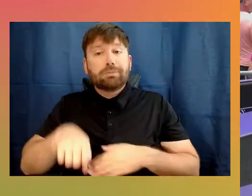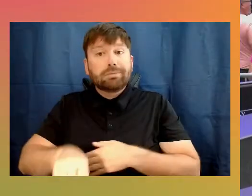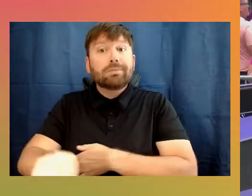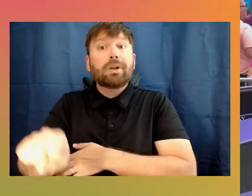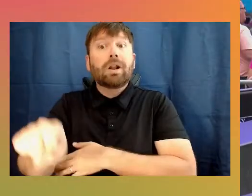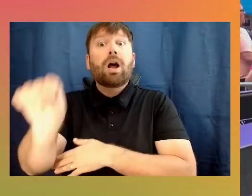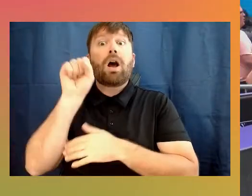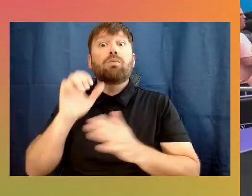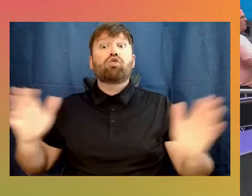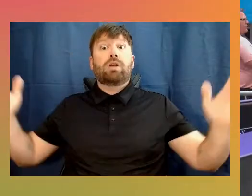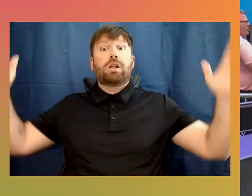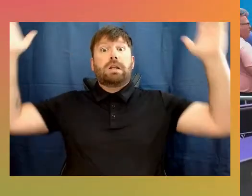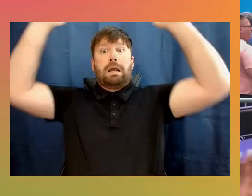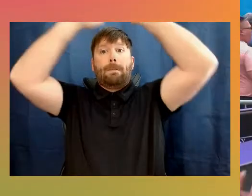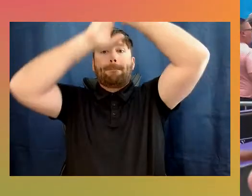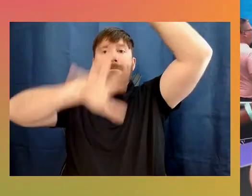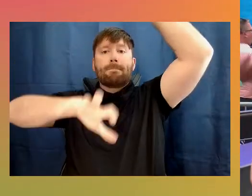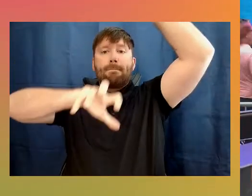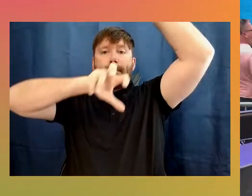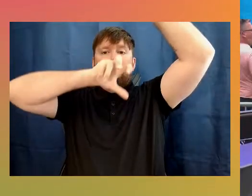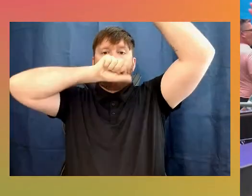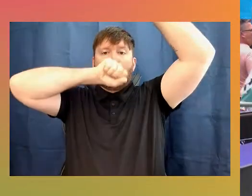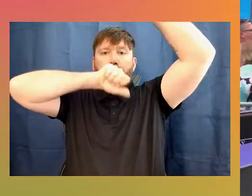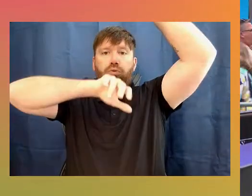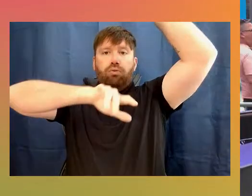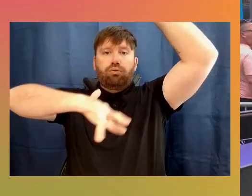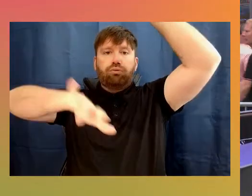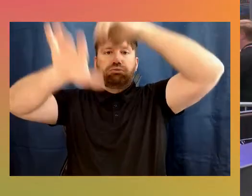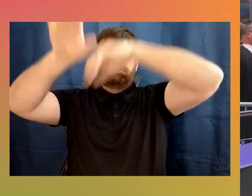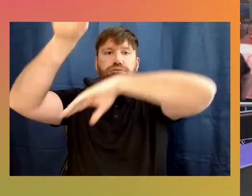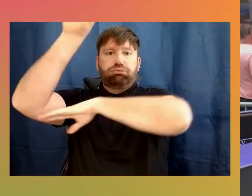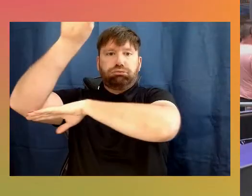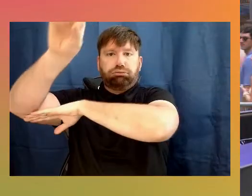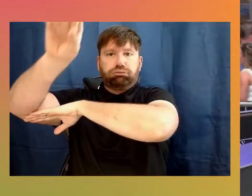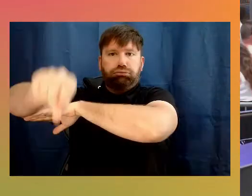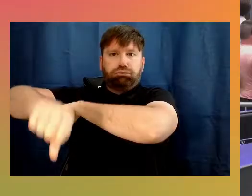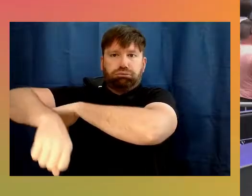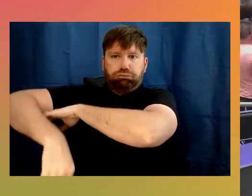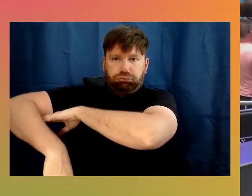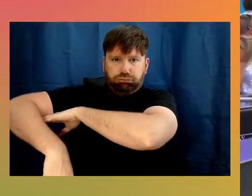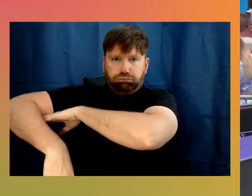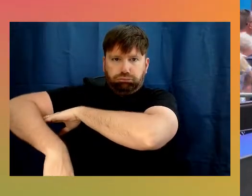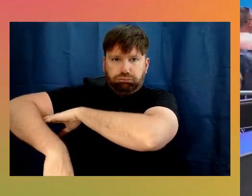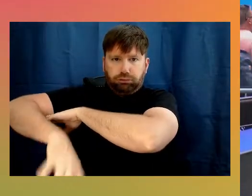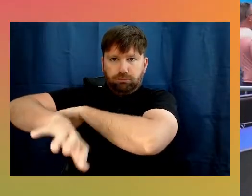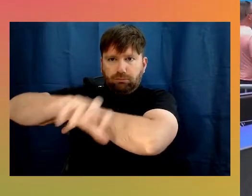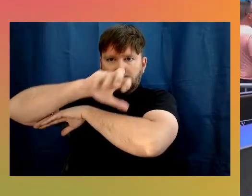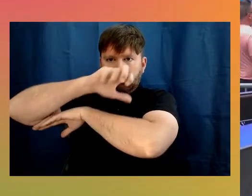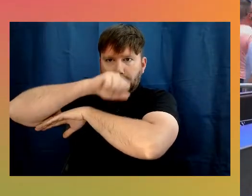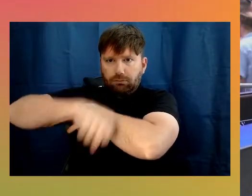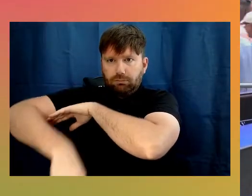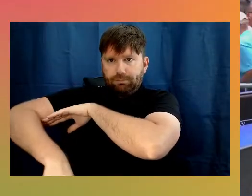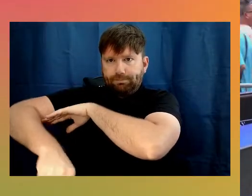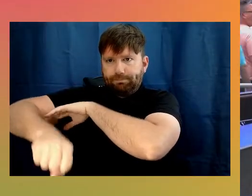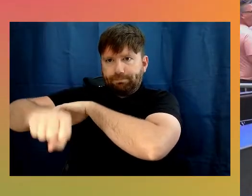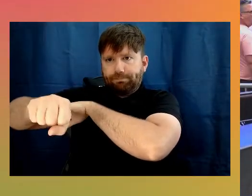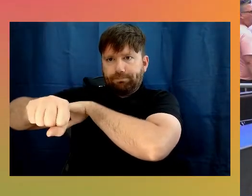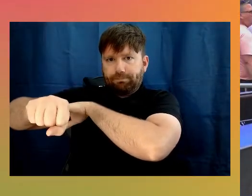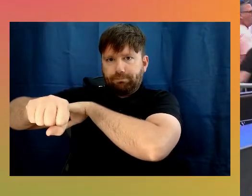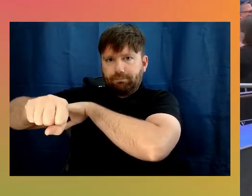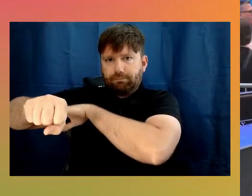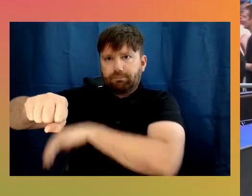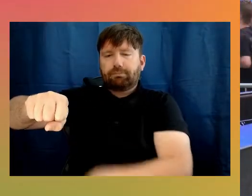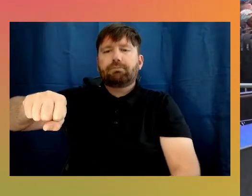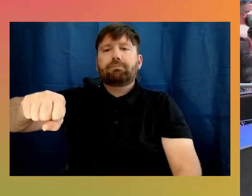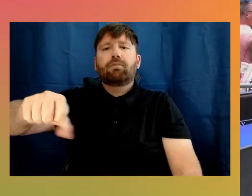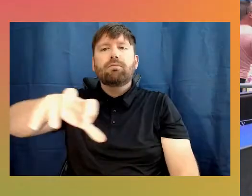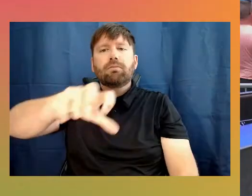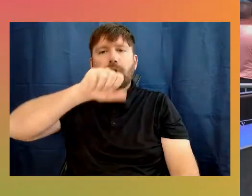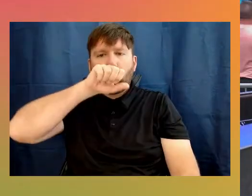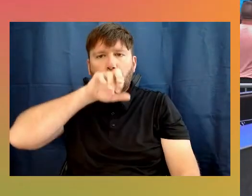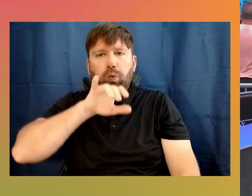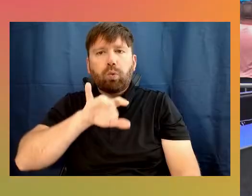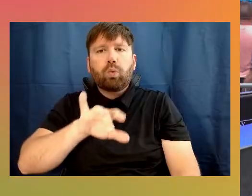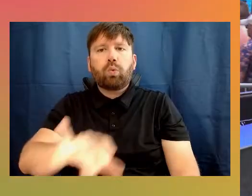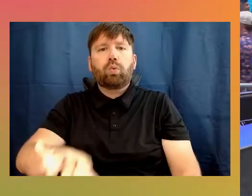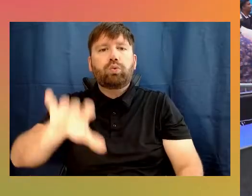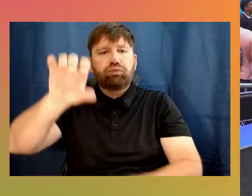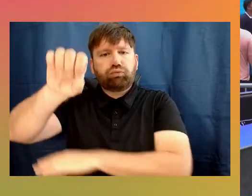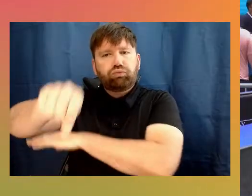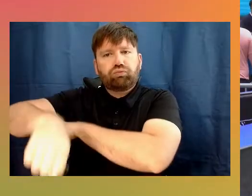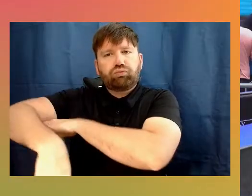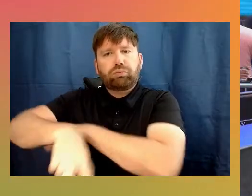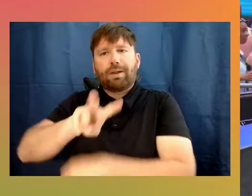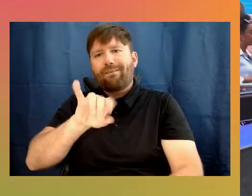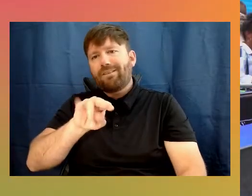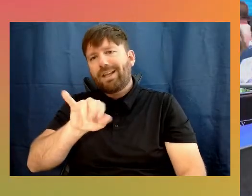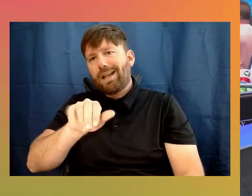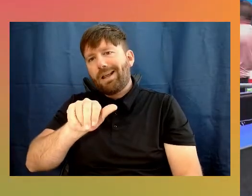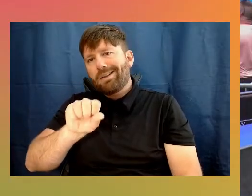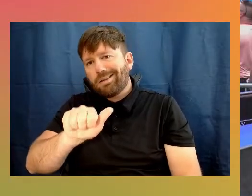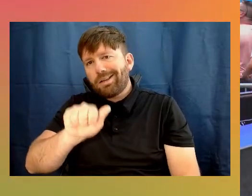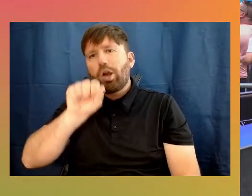EXHALE, FOLD IN.